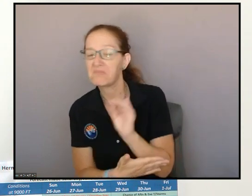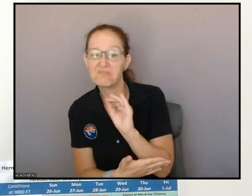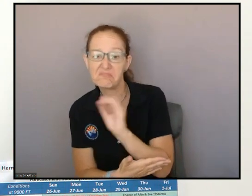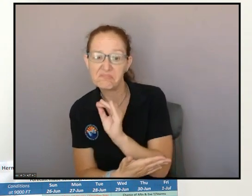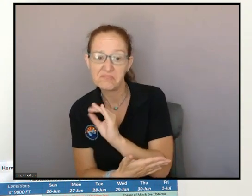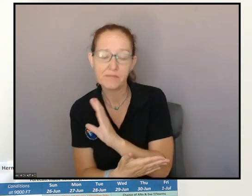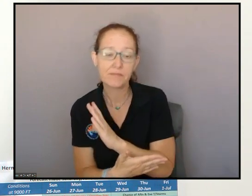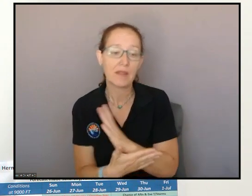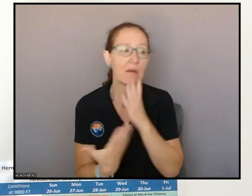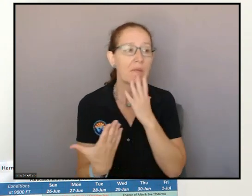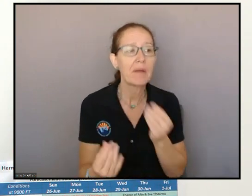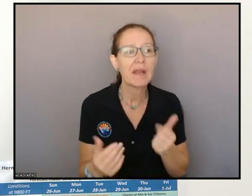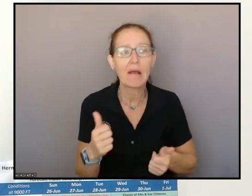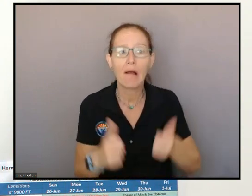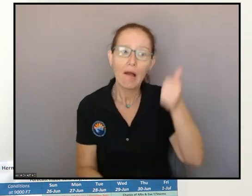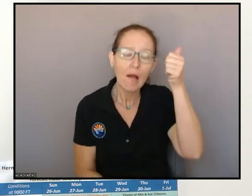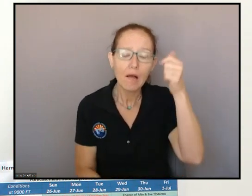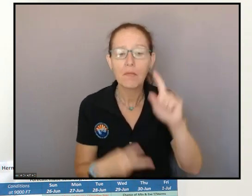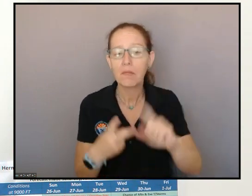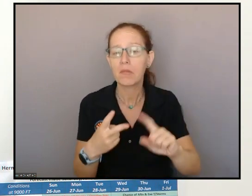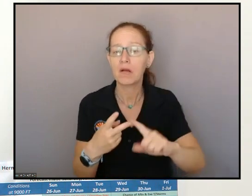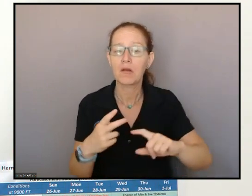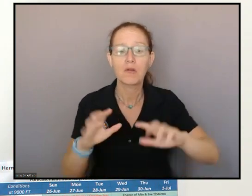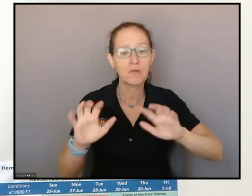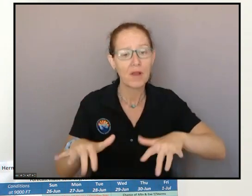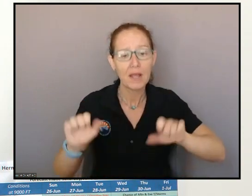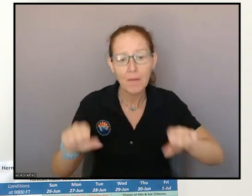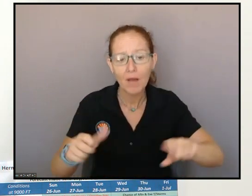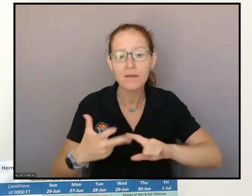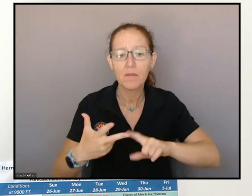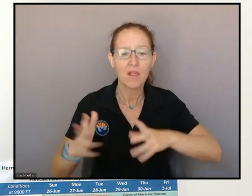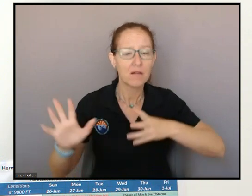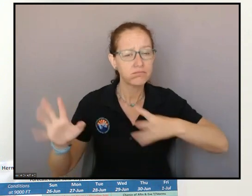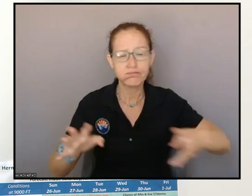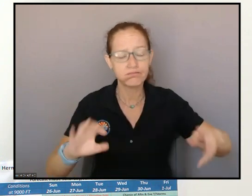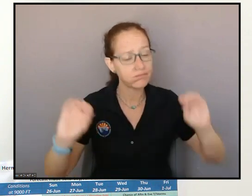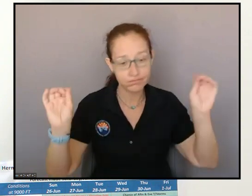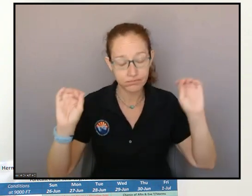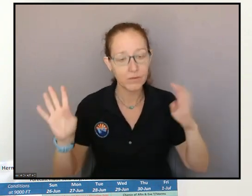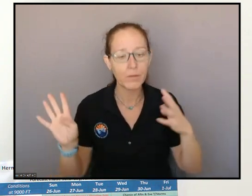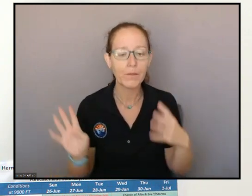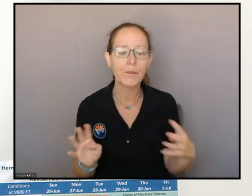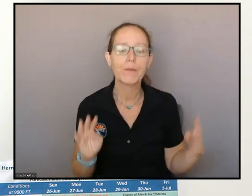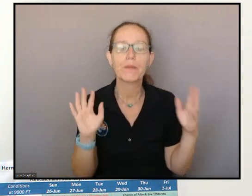chance of rain, no strong winds. That's what they want to see. Anytime we start getting any yellow or red, they do not